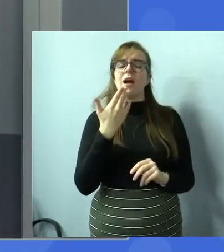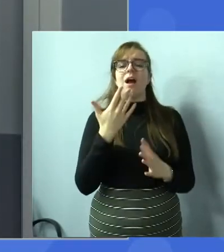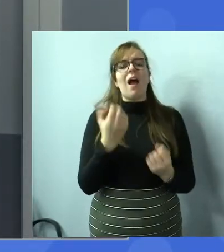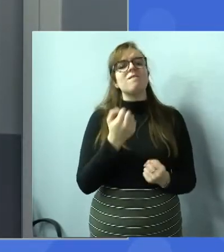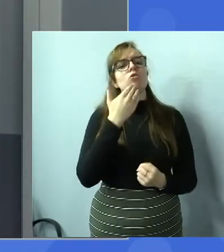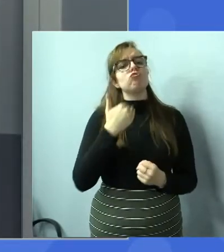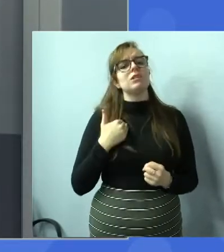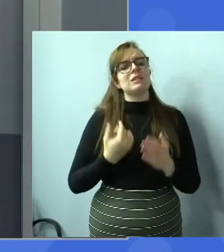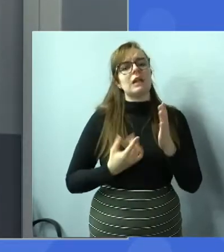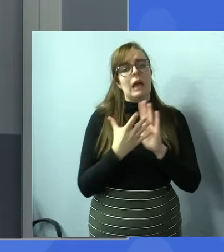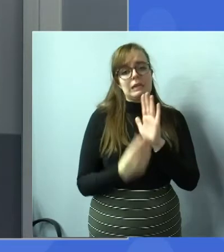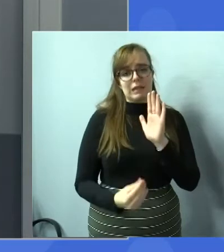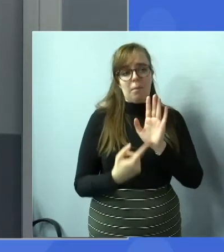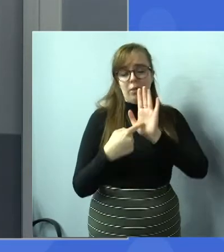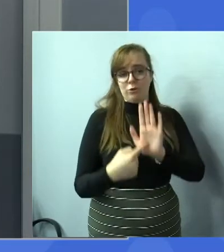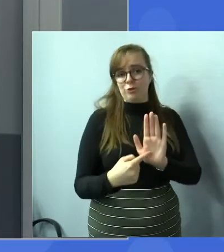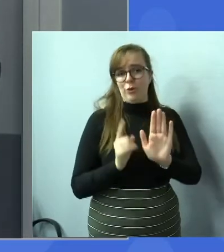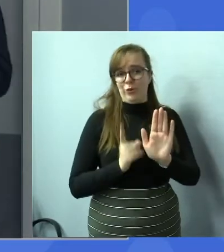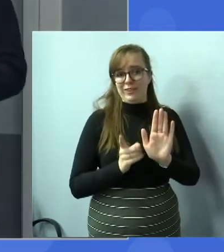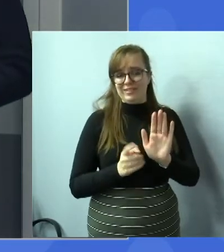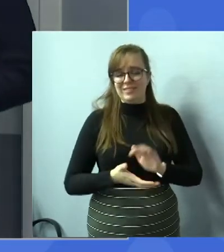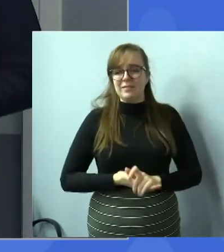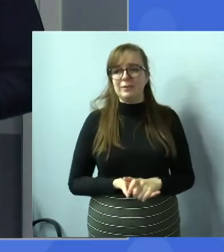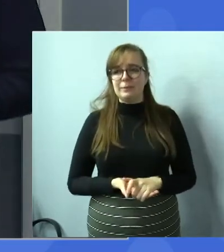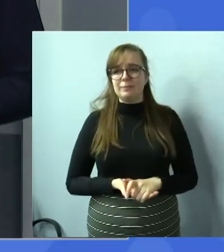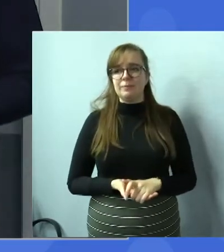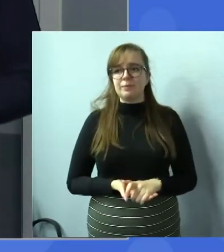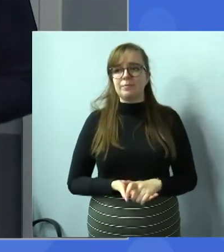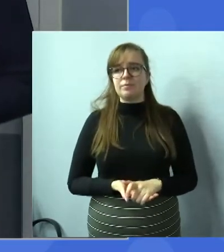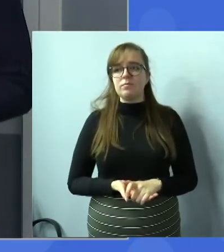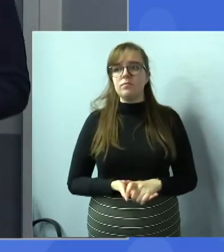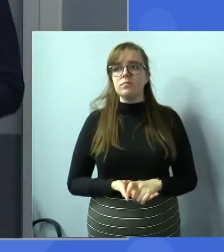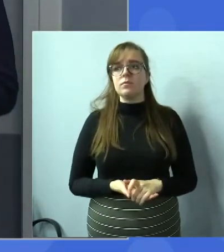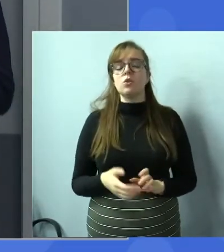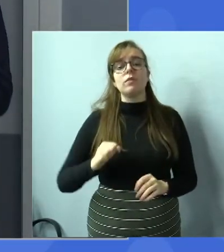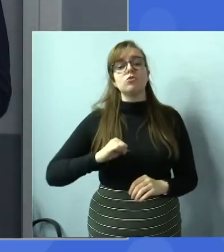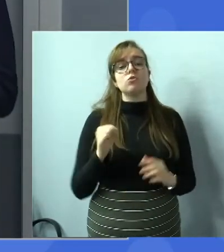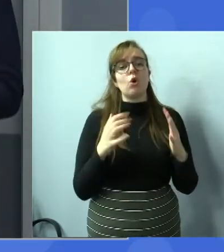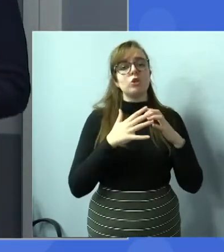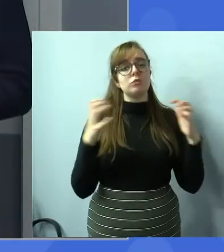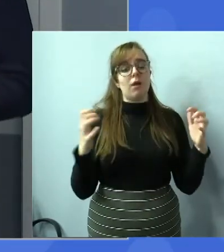maybe illustrates this which was the Scottish Parliament refused consent to